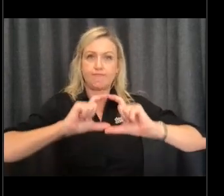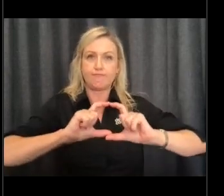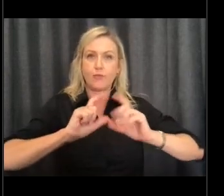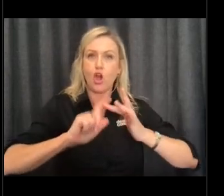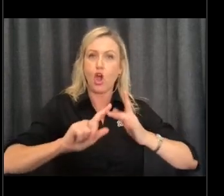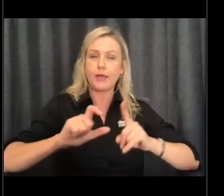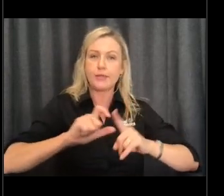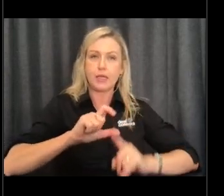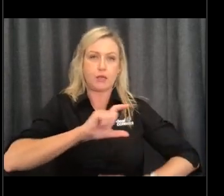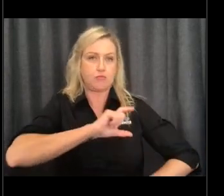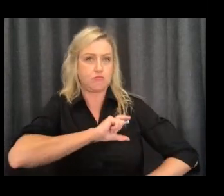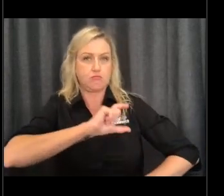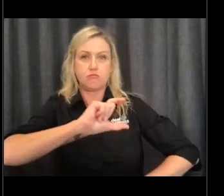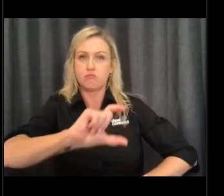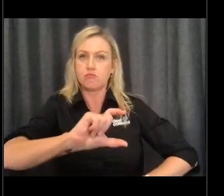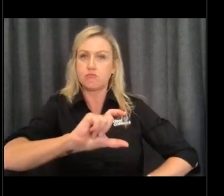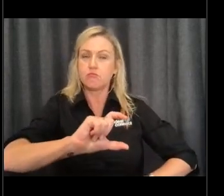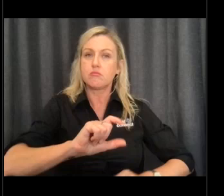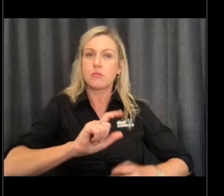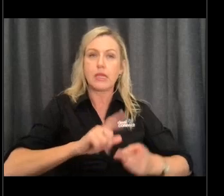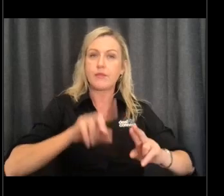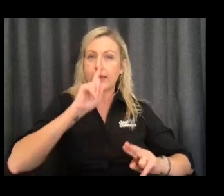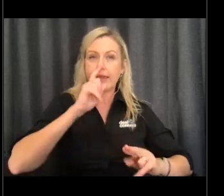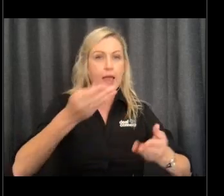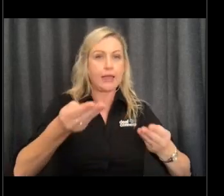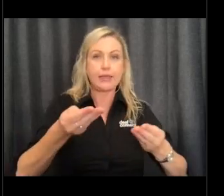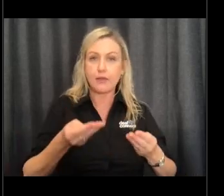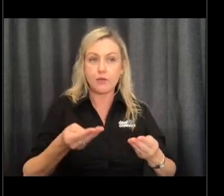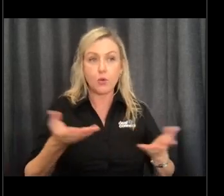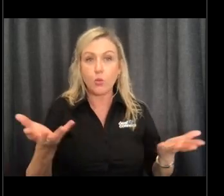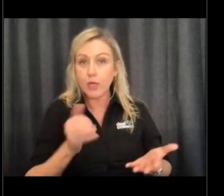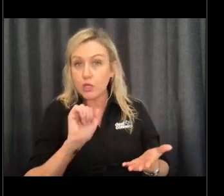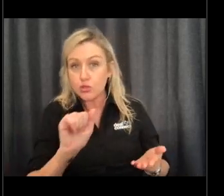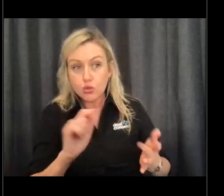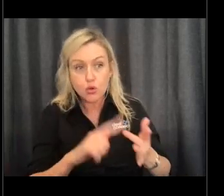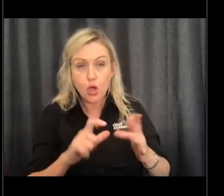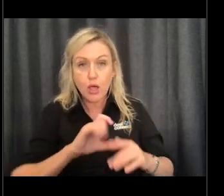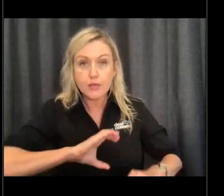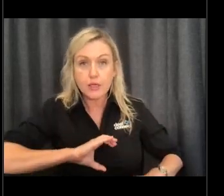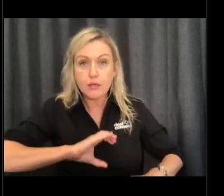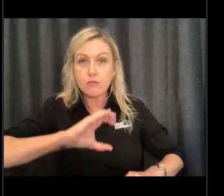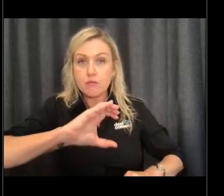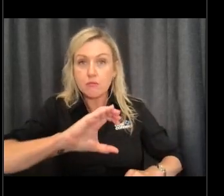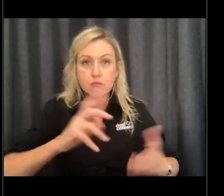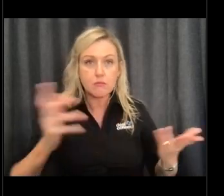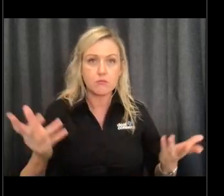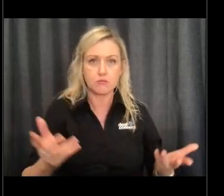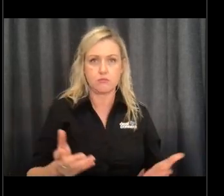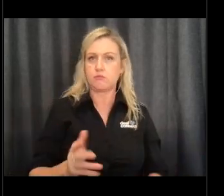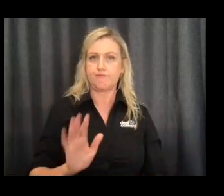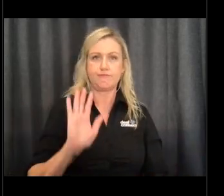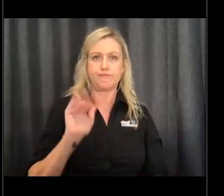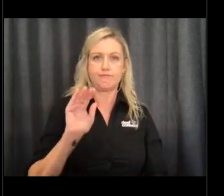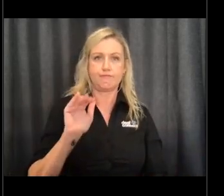If they can't provide it for you, I'm not sure I'm talking to you.